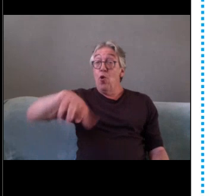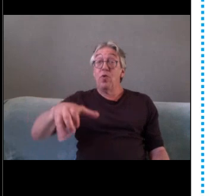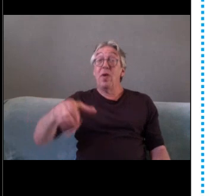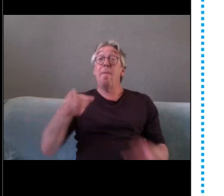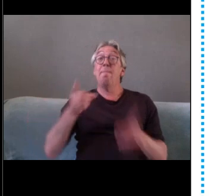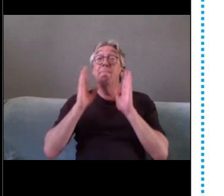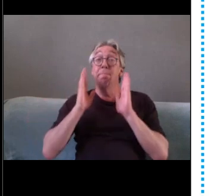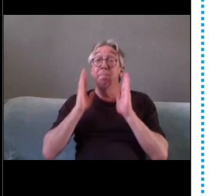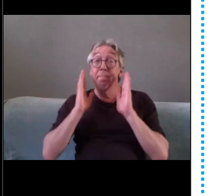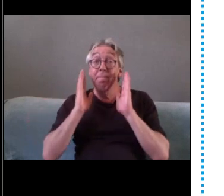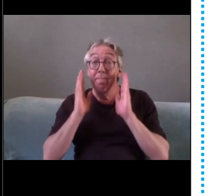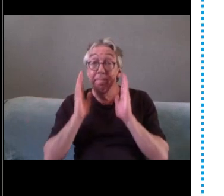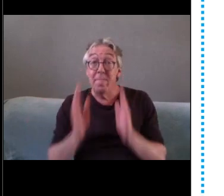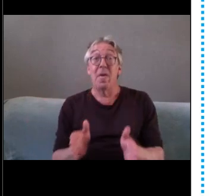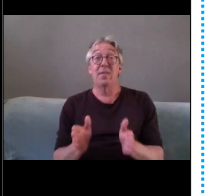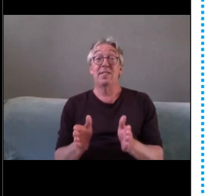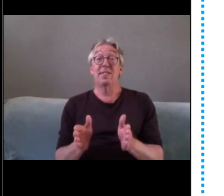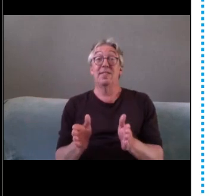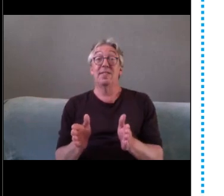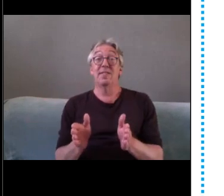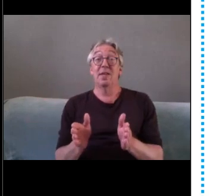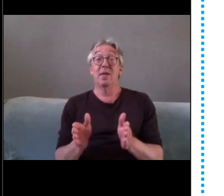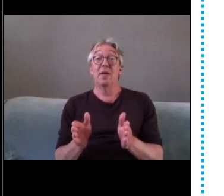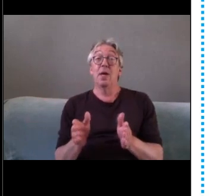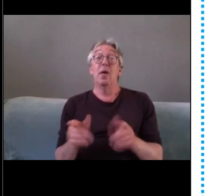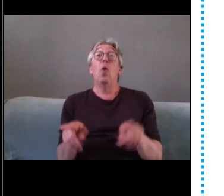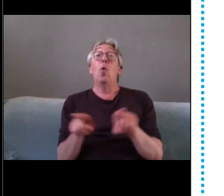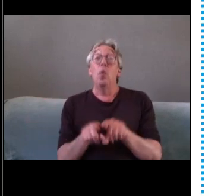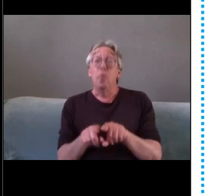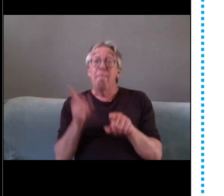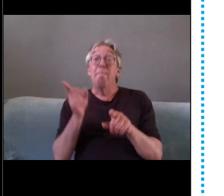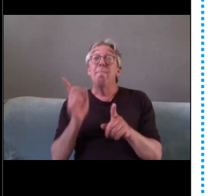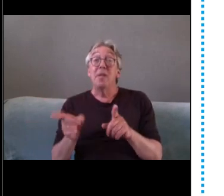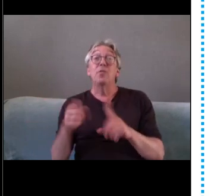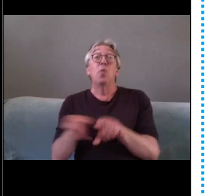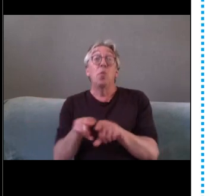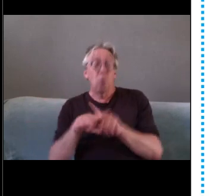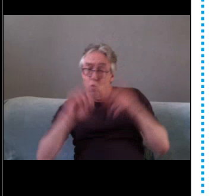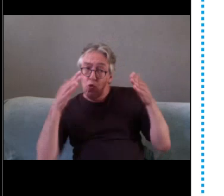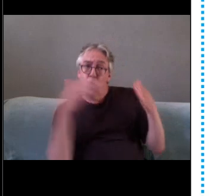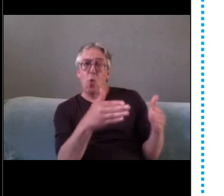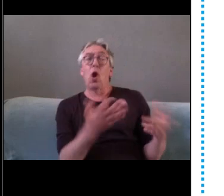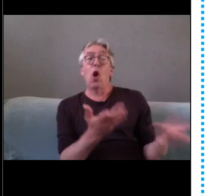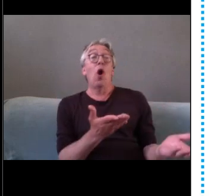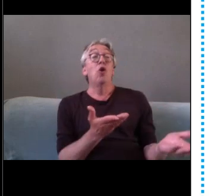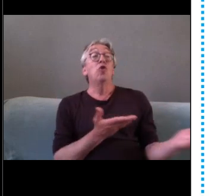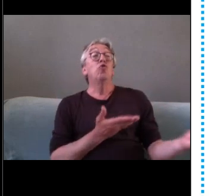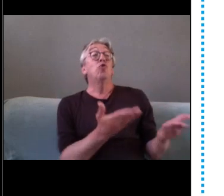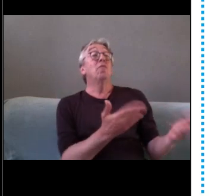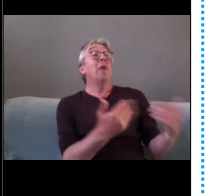by services to protect the rights of consumers with disabilities and ensure their equal access to these services.